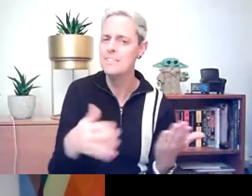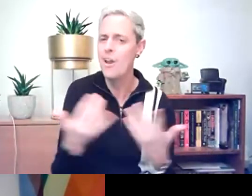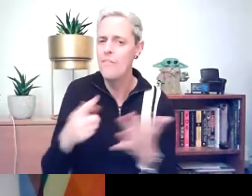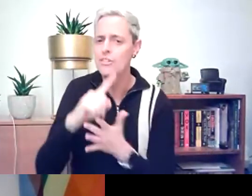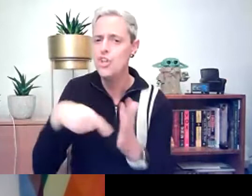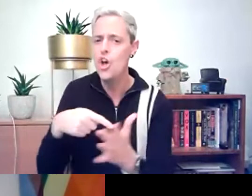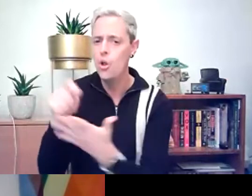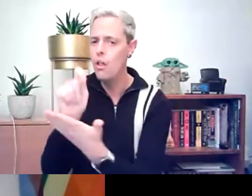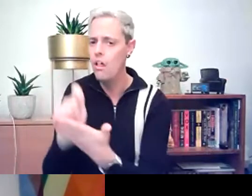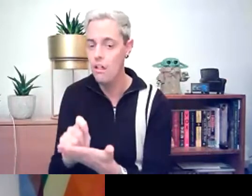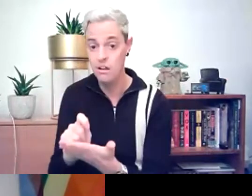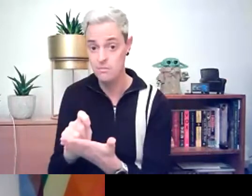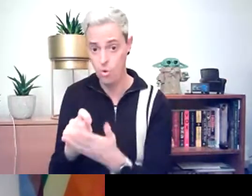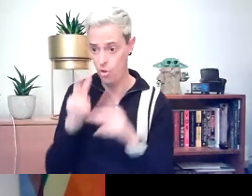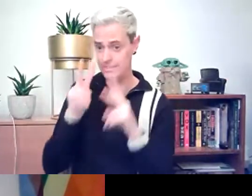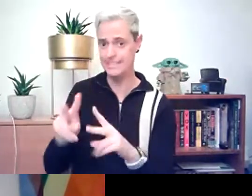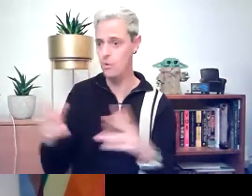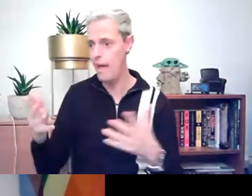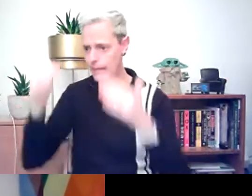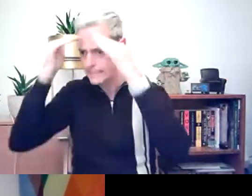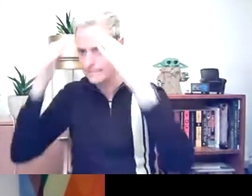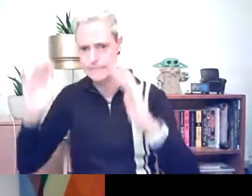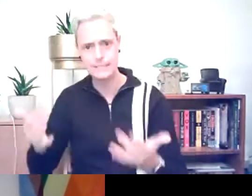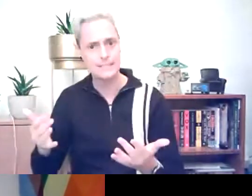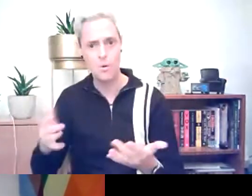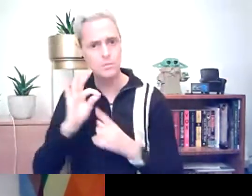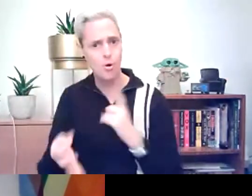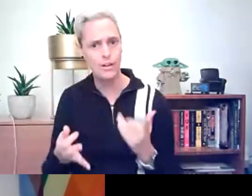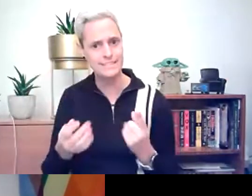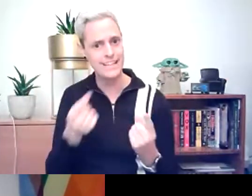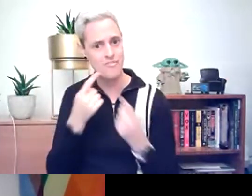people, but it's important to have that back top obviously like you say by scientific research.